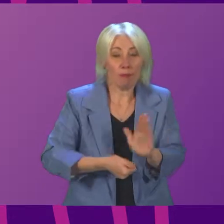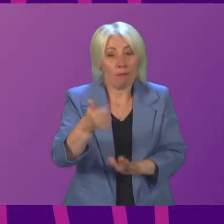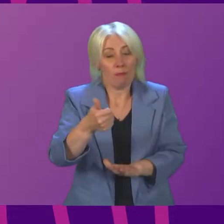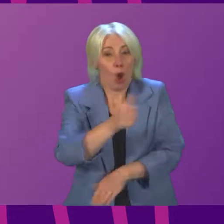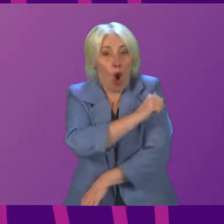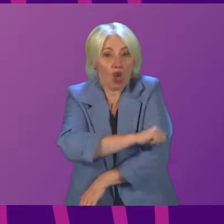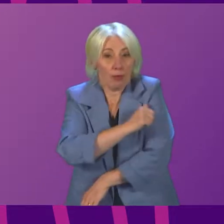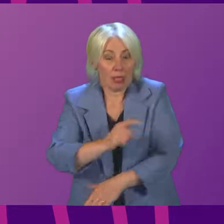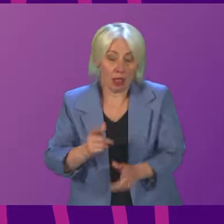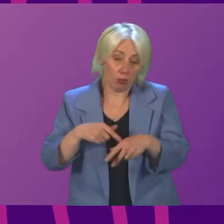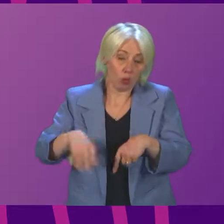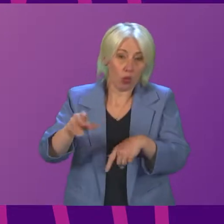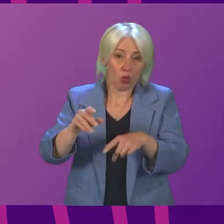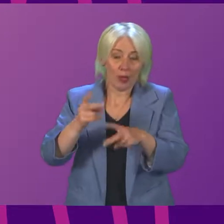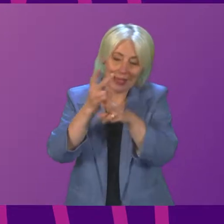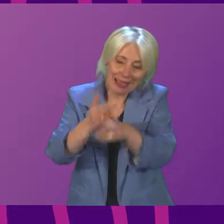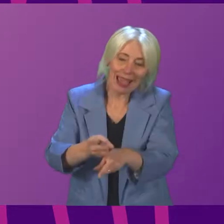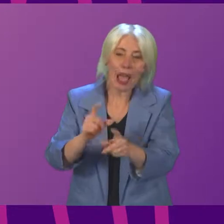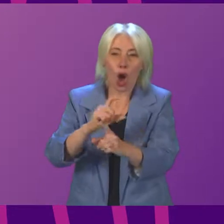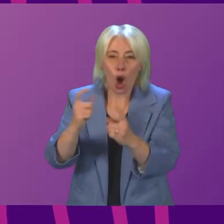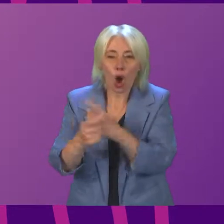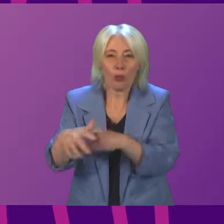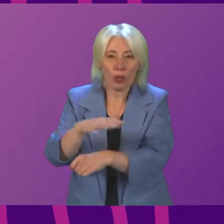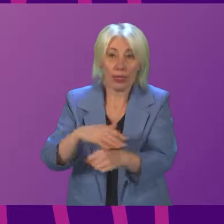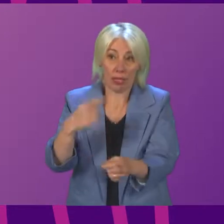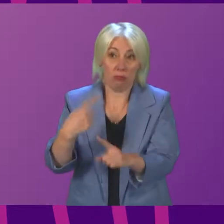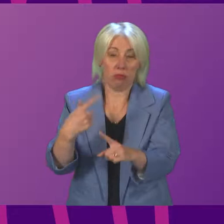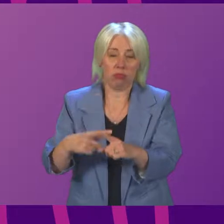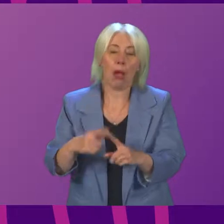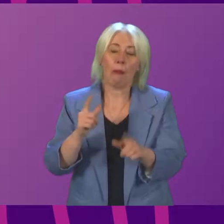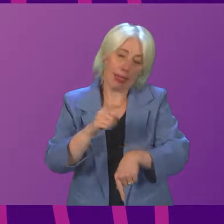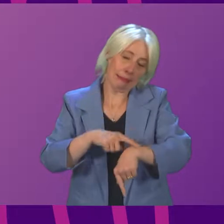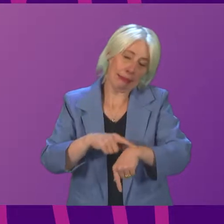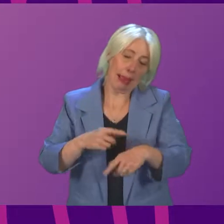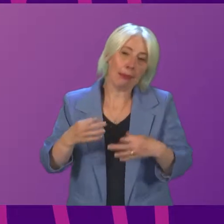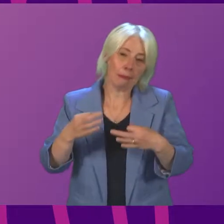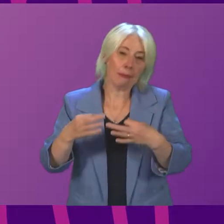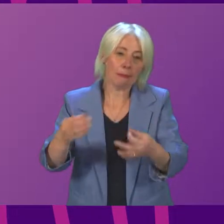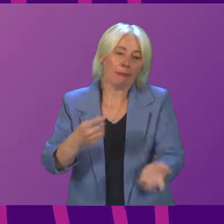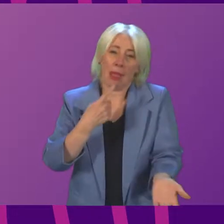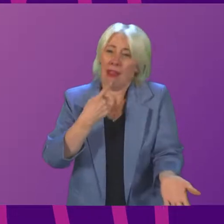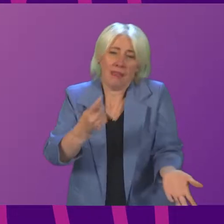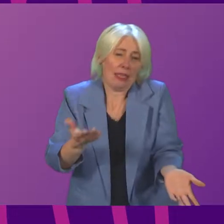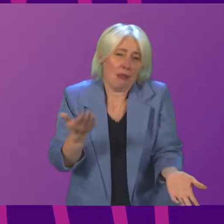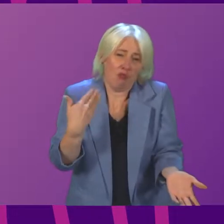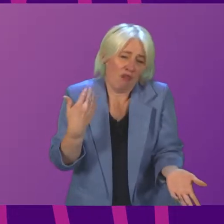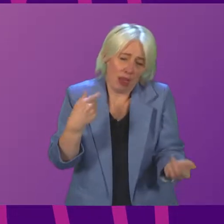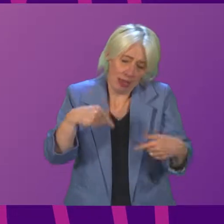into care and community settings. That will take some time, for the reasons that I have previously outlined to the Parliament—for example, it takes time